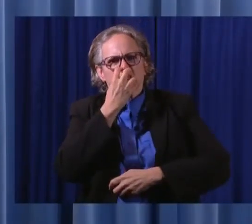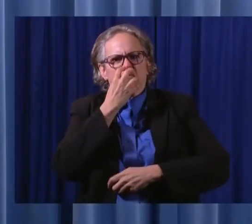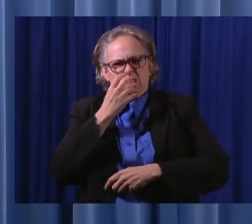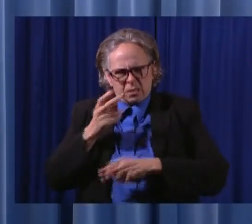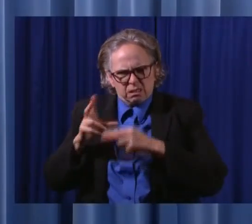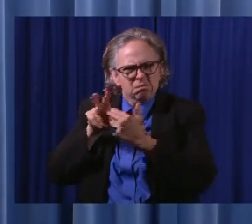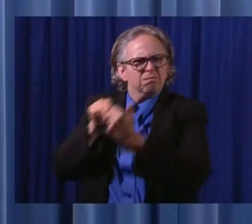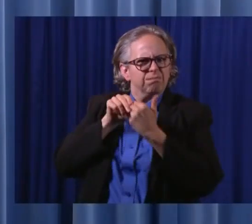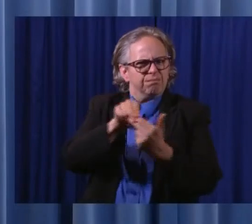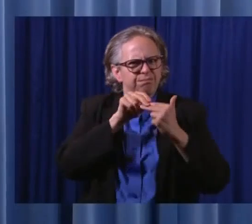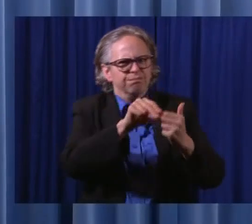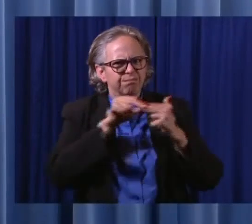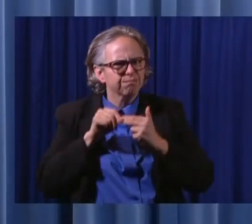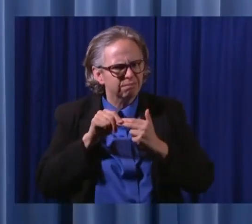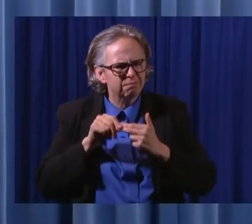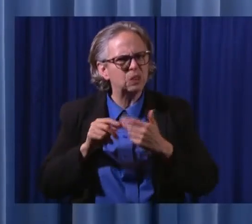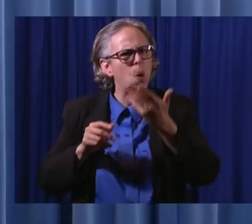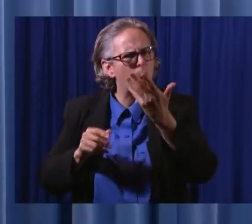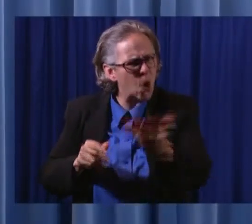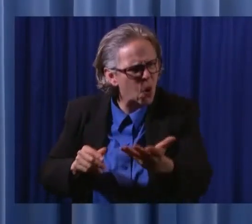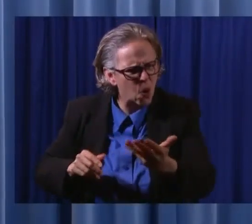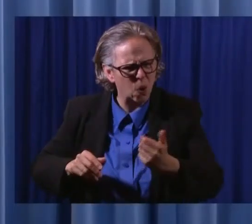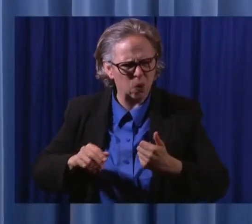SOME PARTS OF THE STATE.